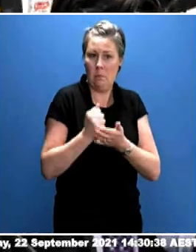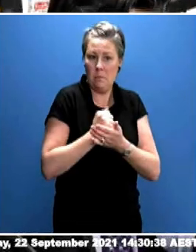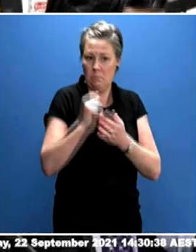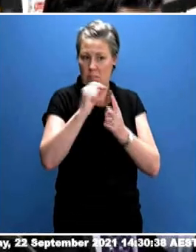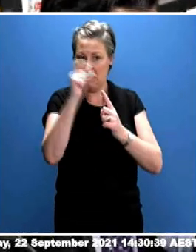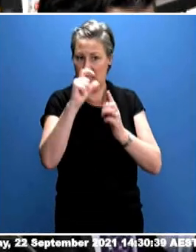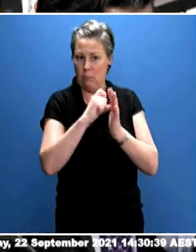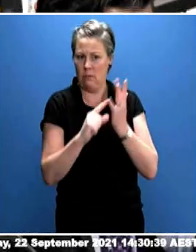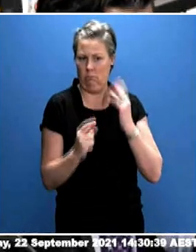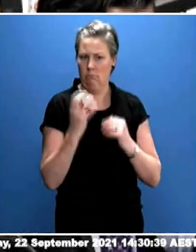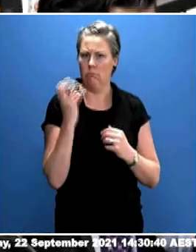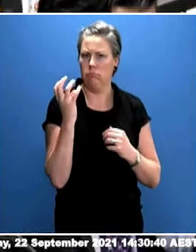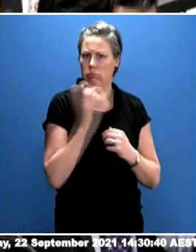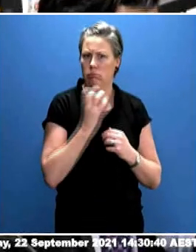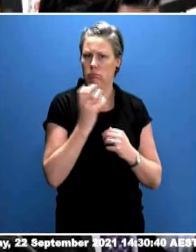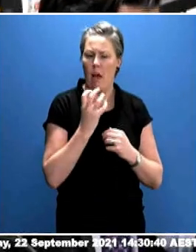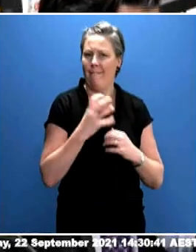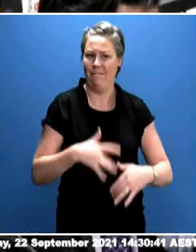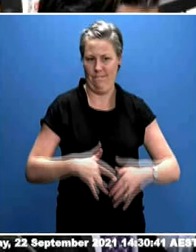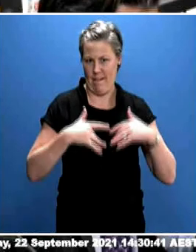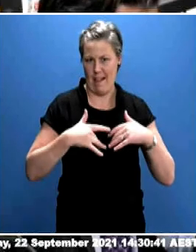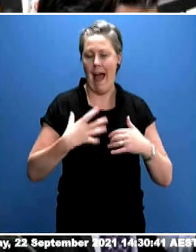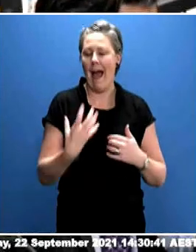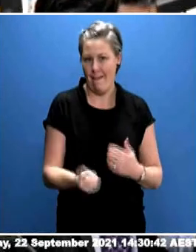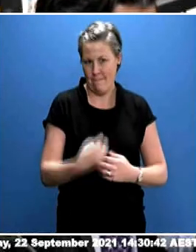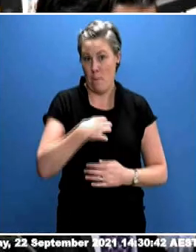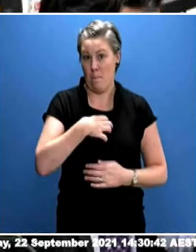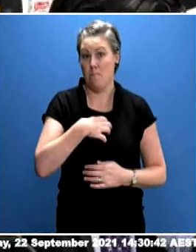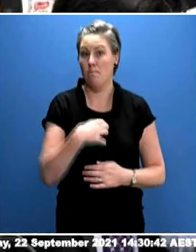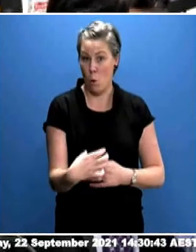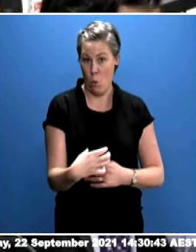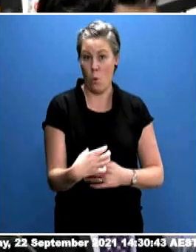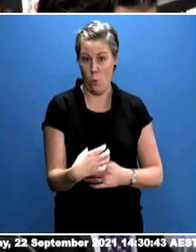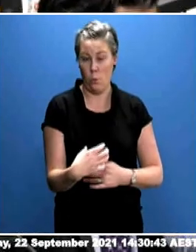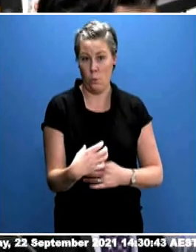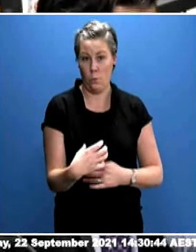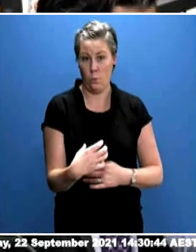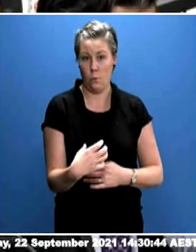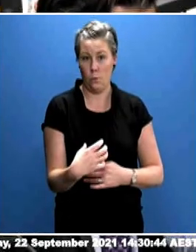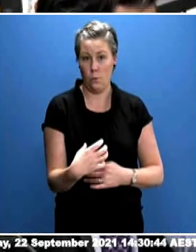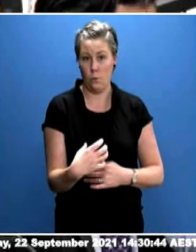a very significant understatement of the degree of the percentage of children